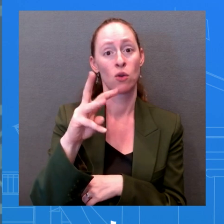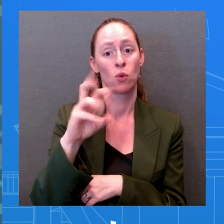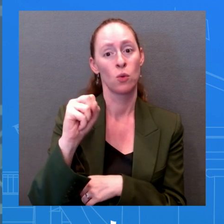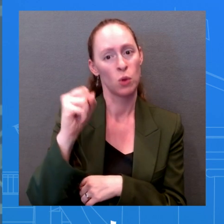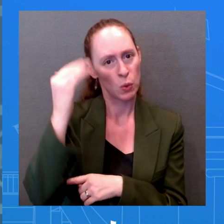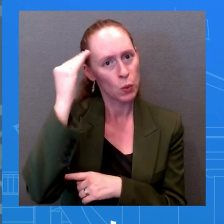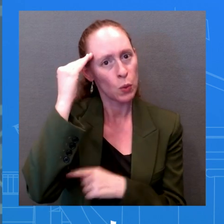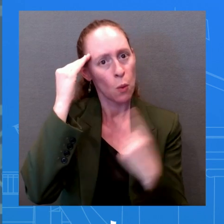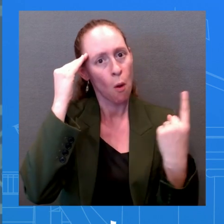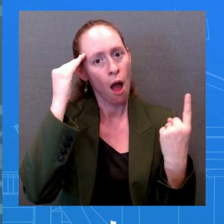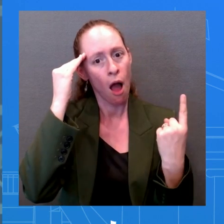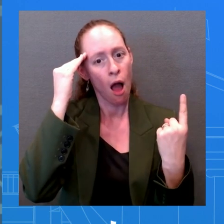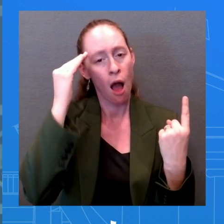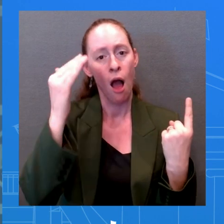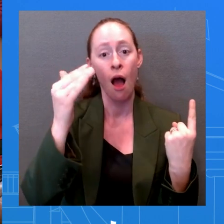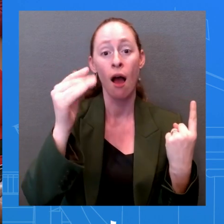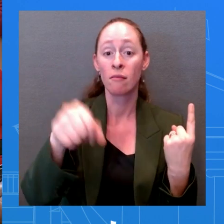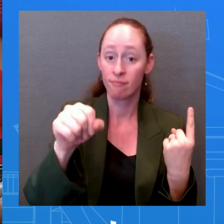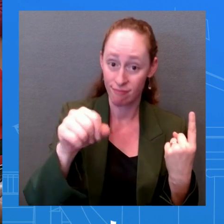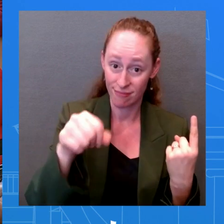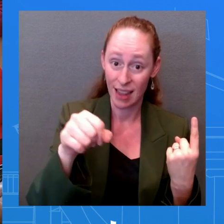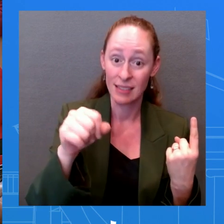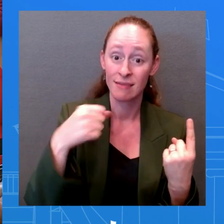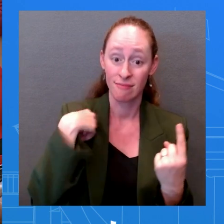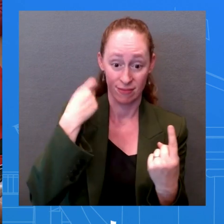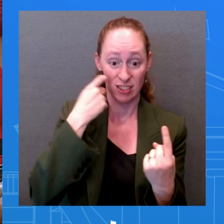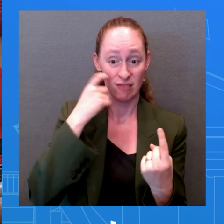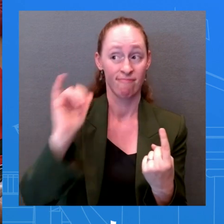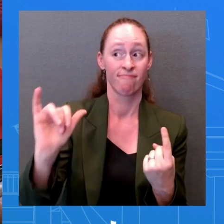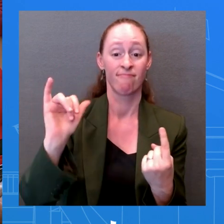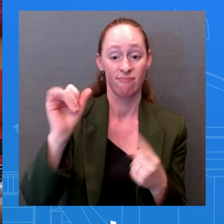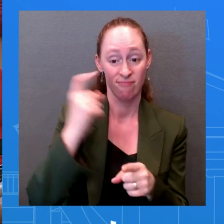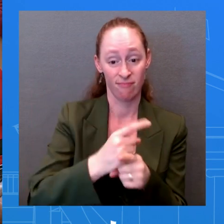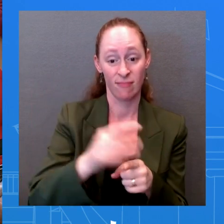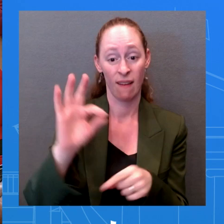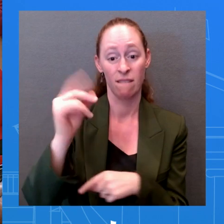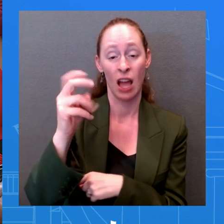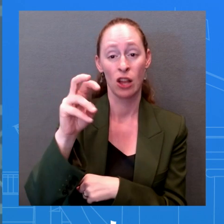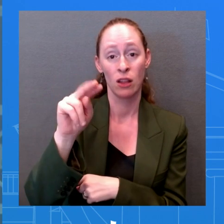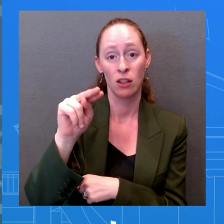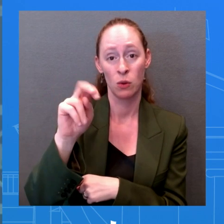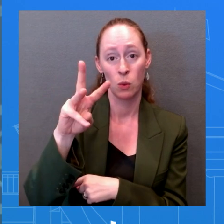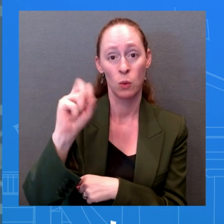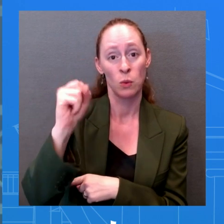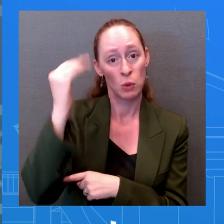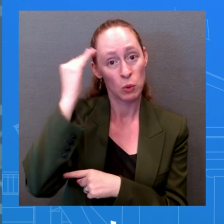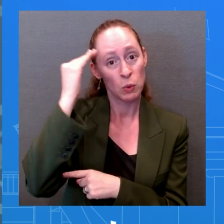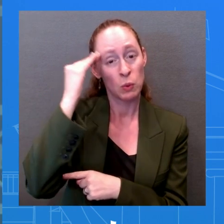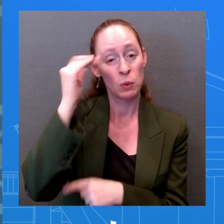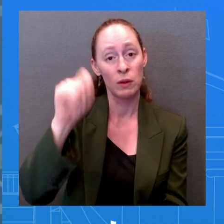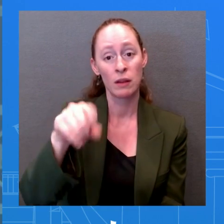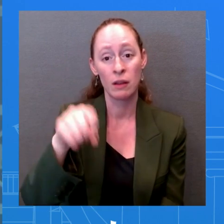The Press: Okay. Is there anything that the administration -- Ms. Jean-Pierre: Oh, I see what you're asking me. The Press: Yeah. Ms. Jean-Pierre: You're asking me -- yes.